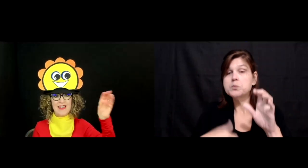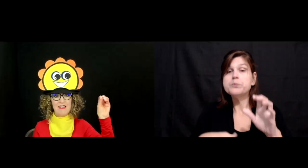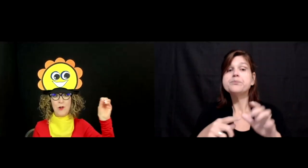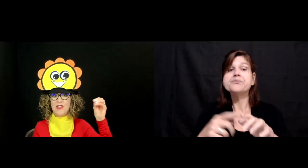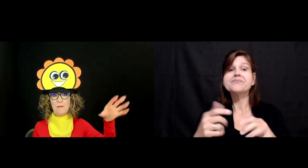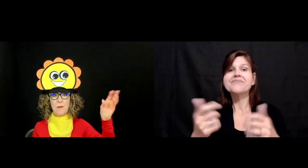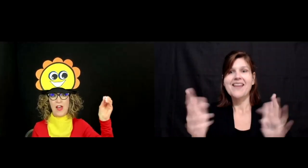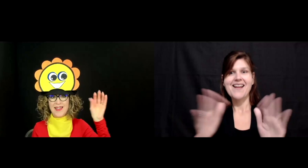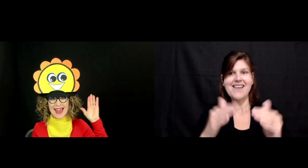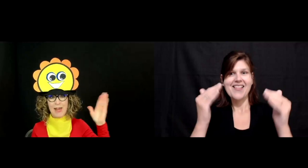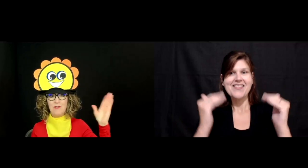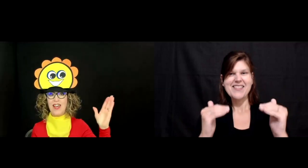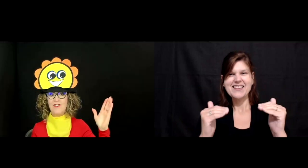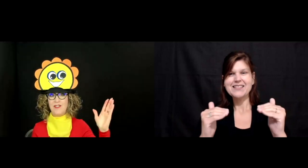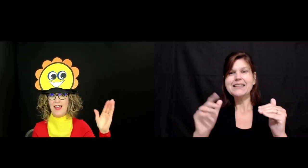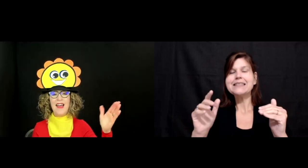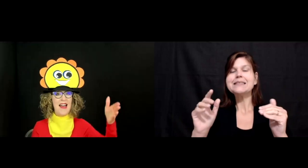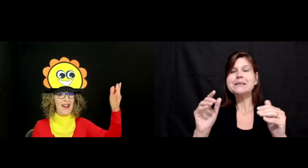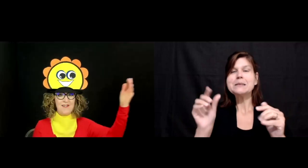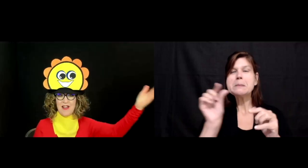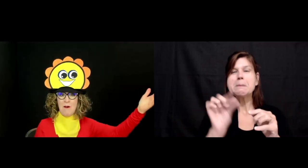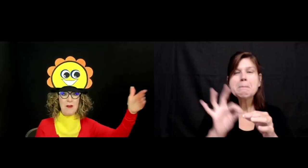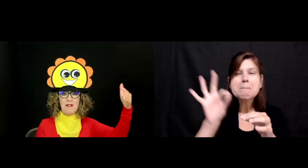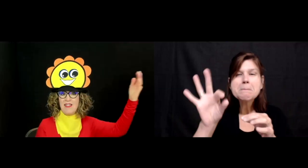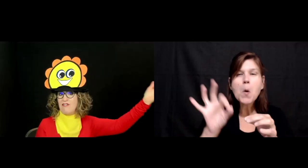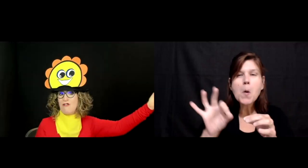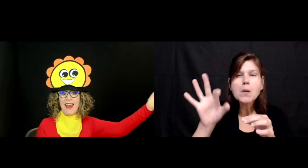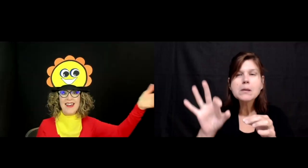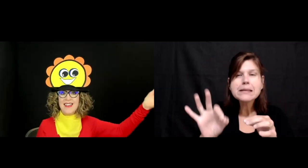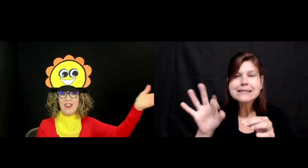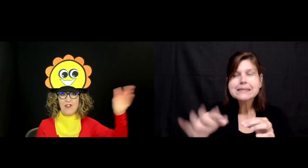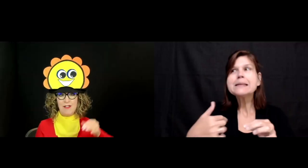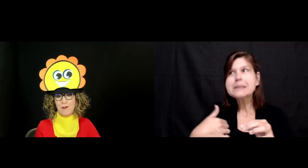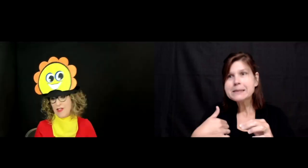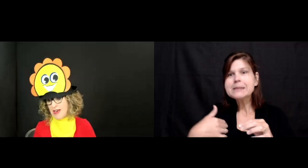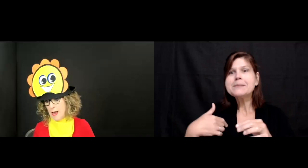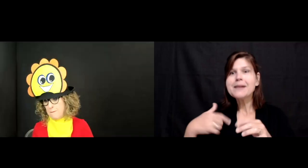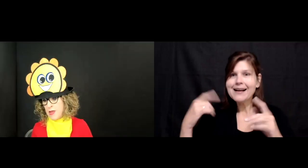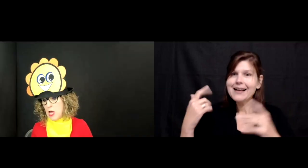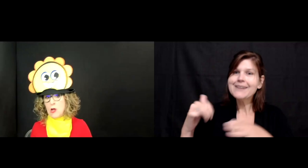These are small tips, but they are game changers. I know because I train and teach on this all the time.